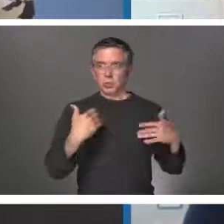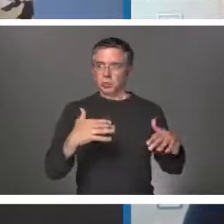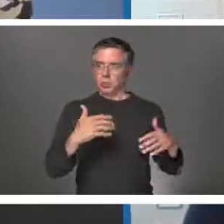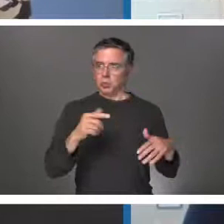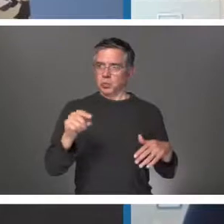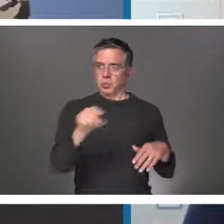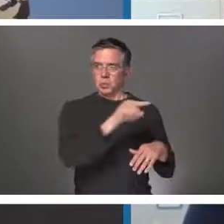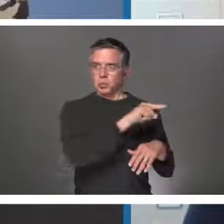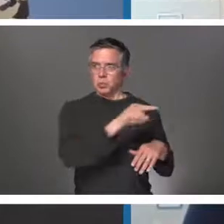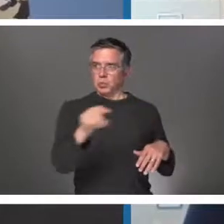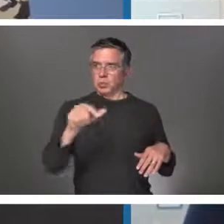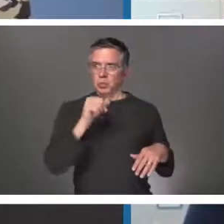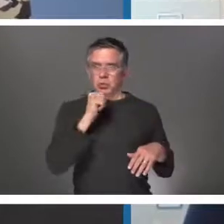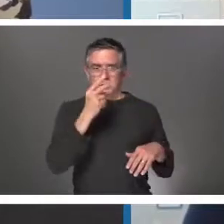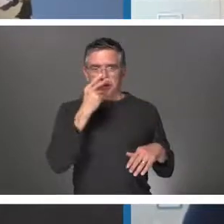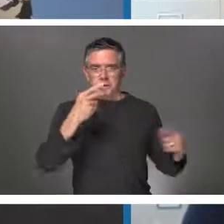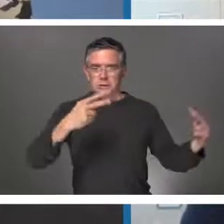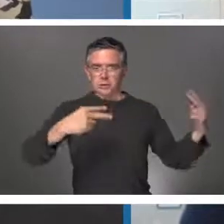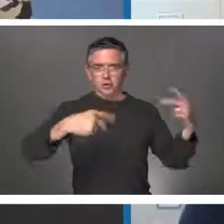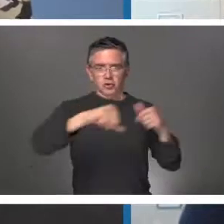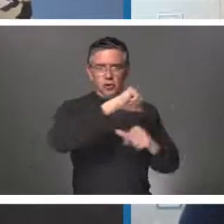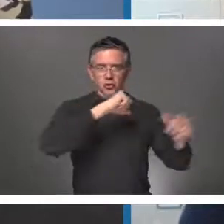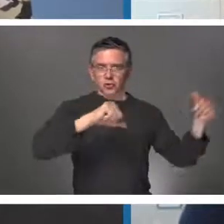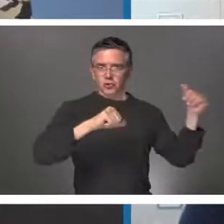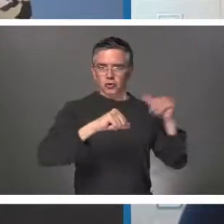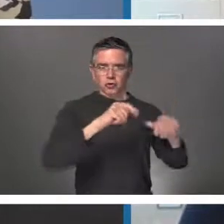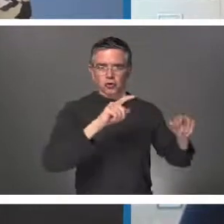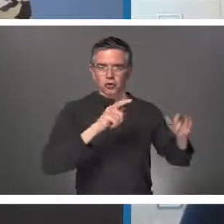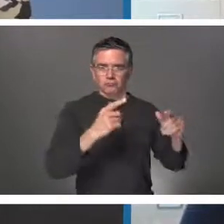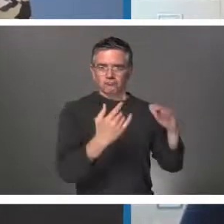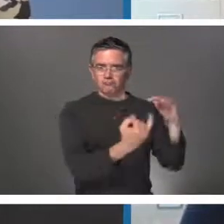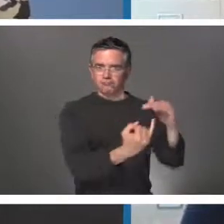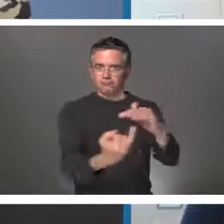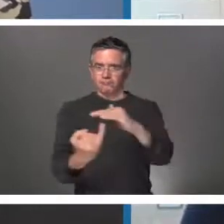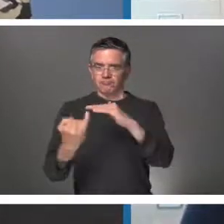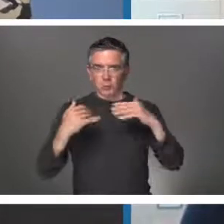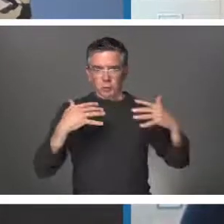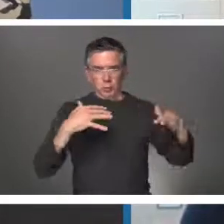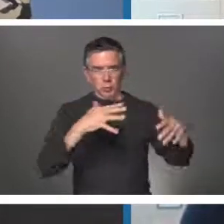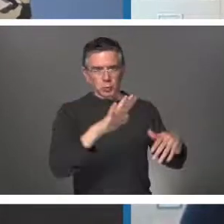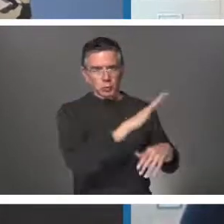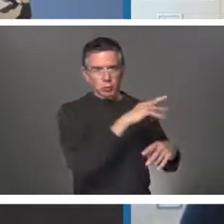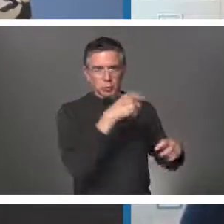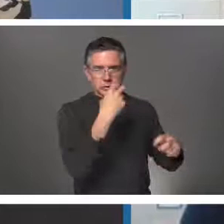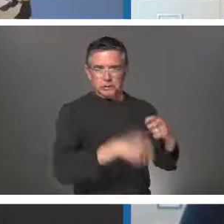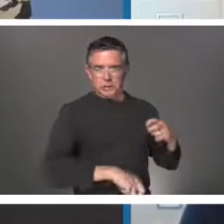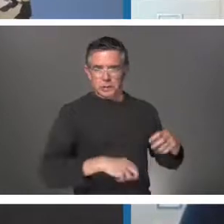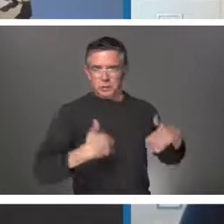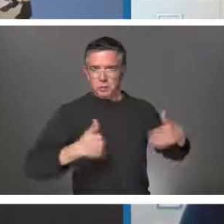and how hard that must have been on so many of them to not have social interaction.